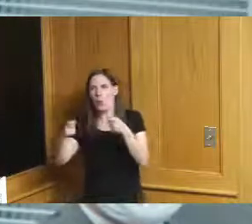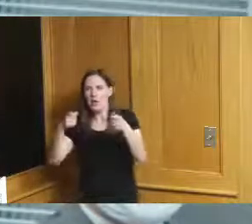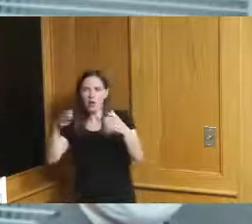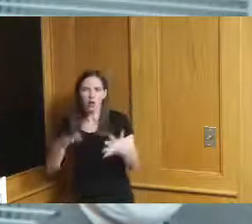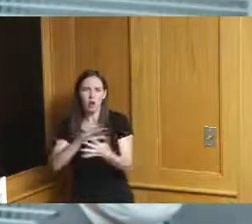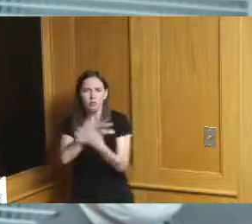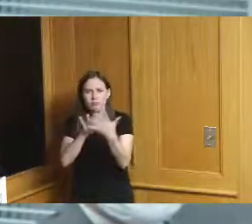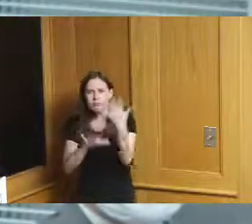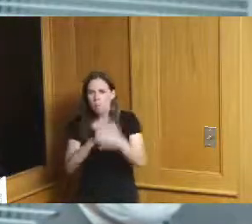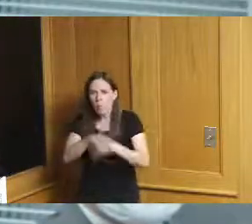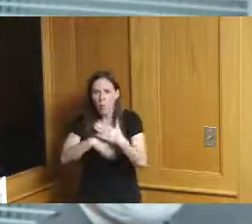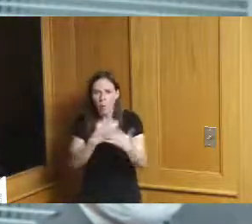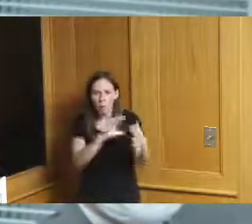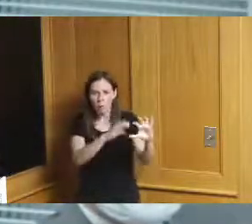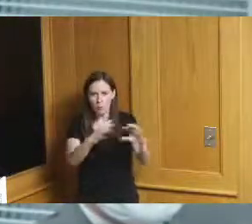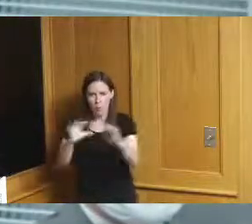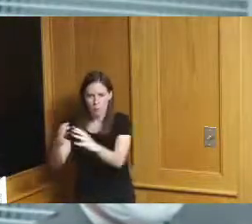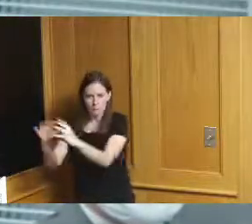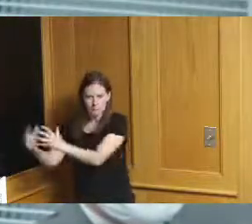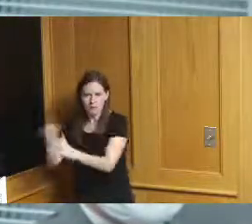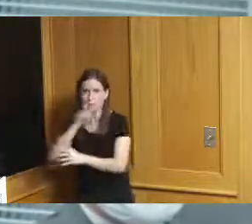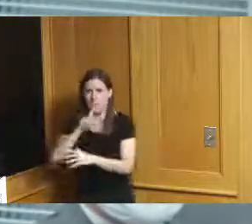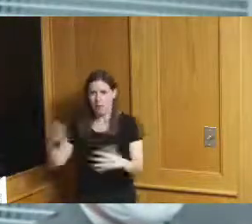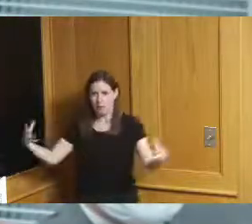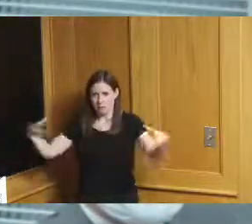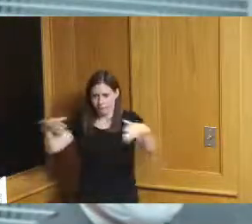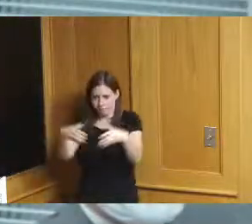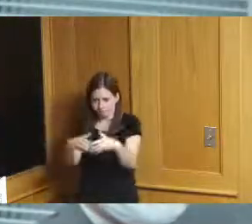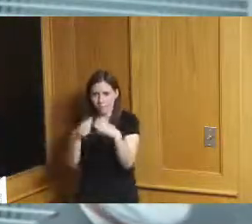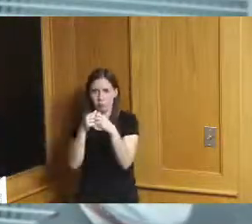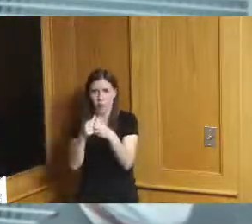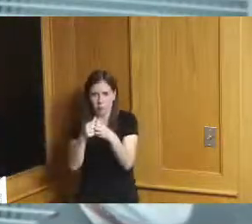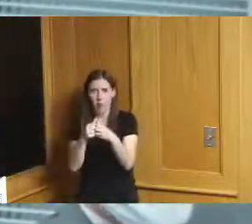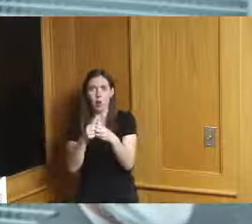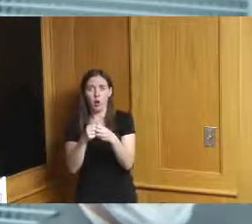departments that are involved in all these functions and said you will coordinate and